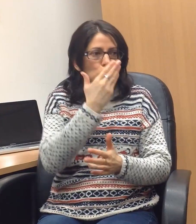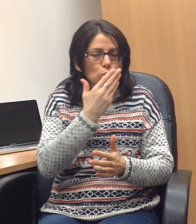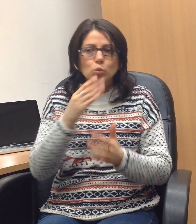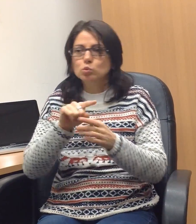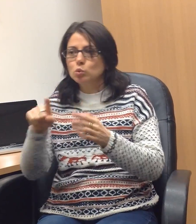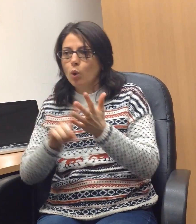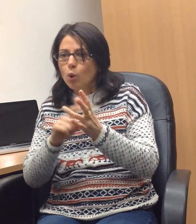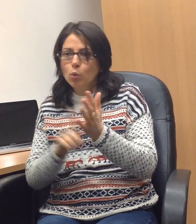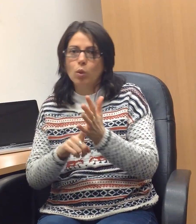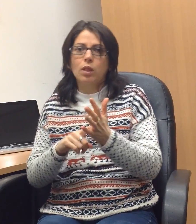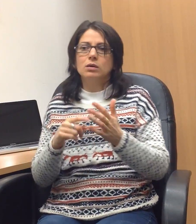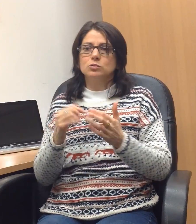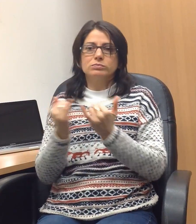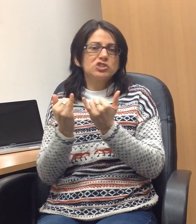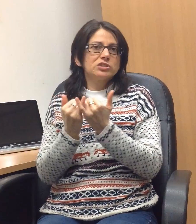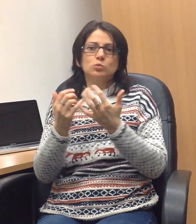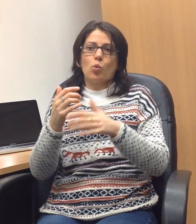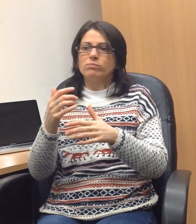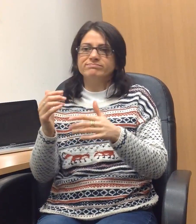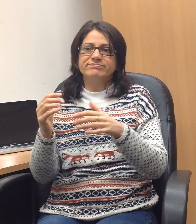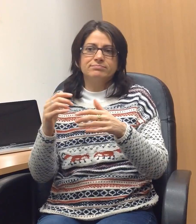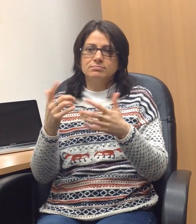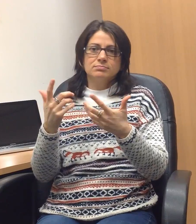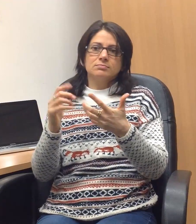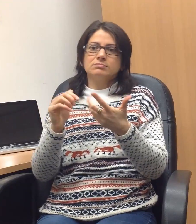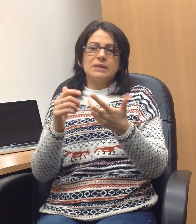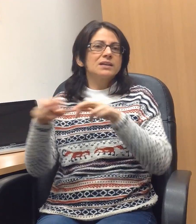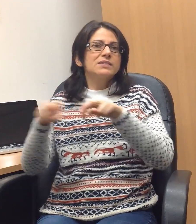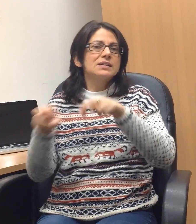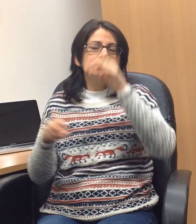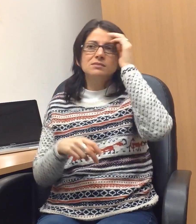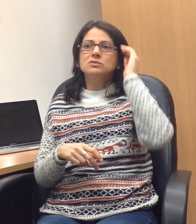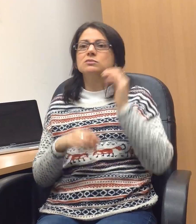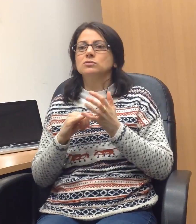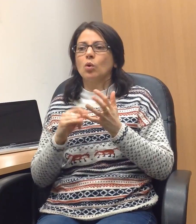school to their local sports club competition or activities.